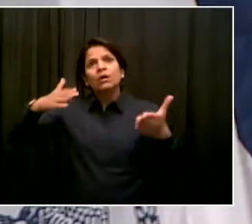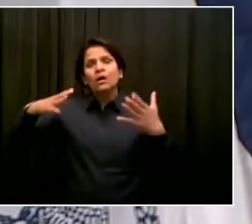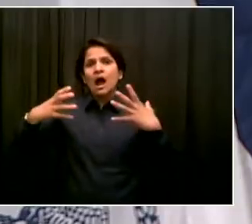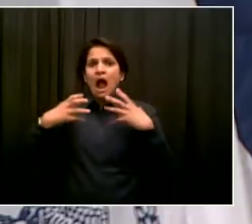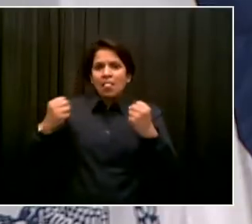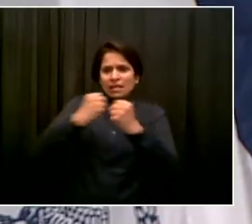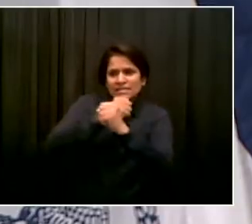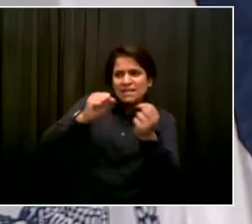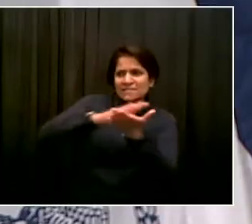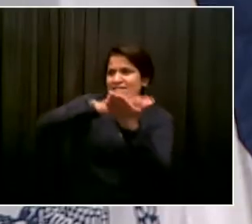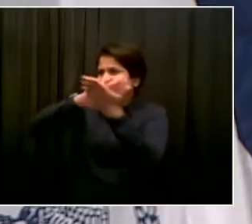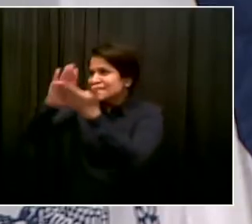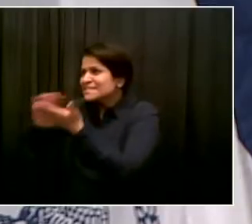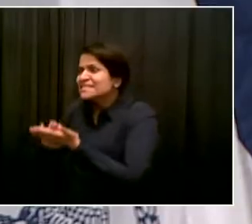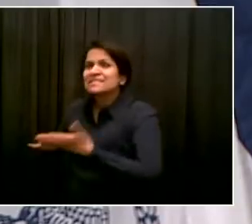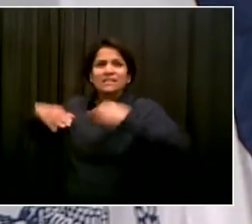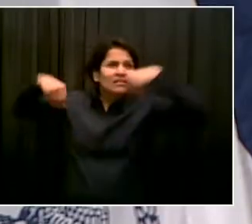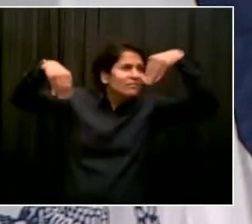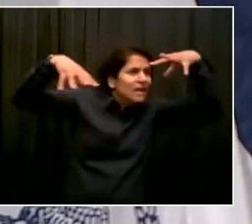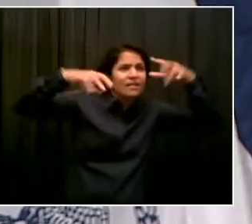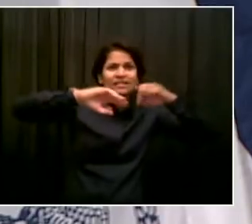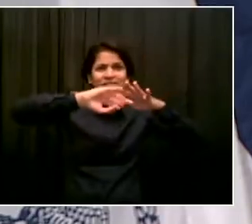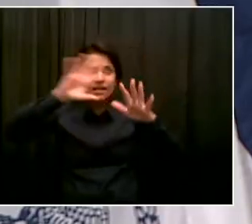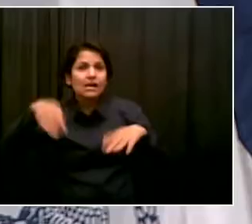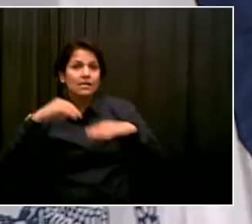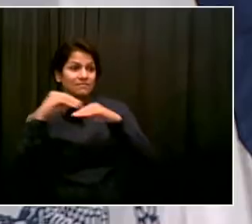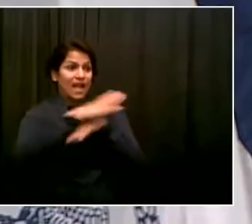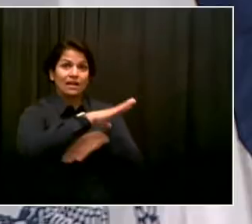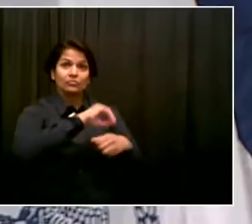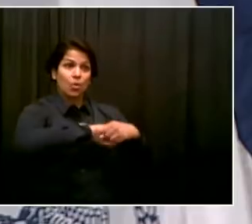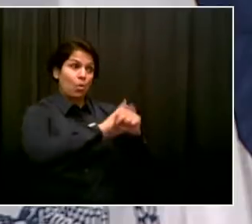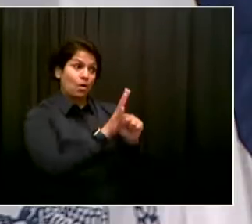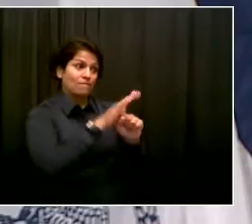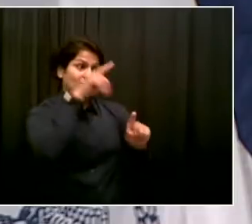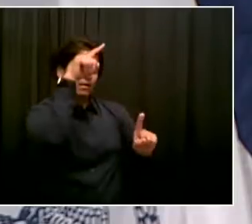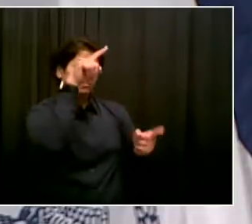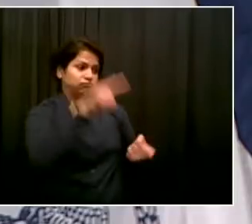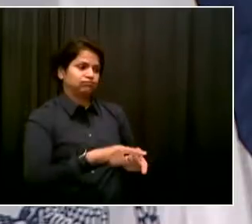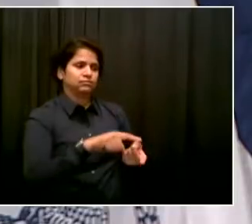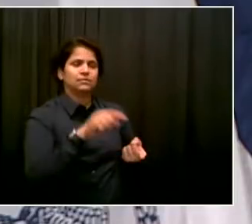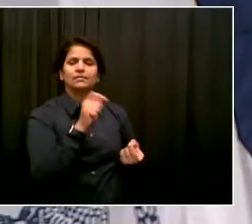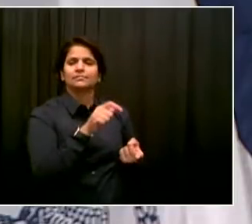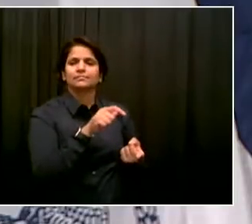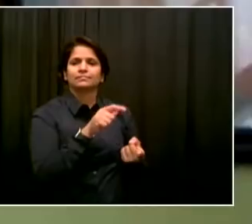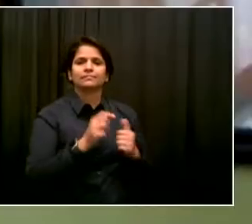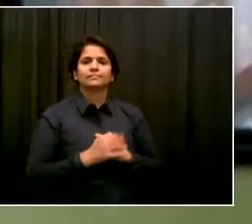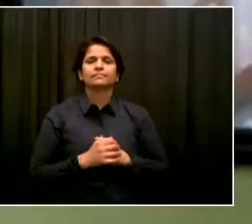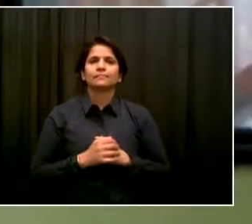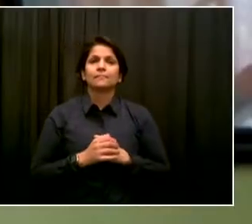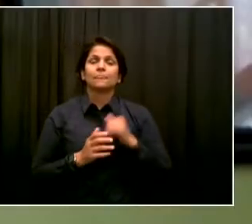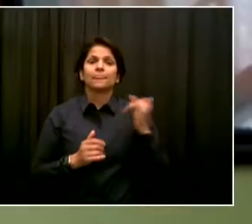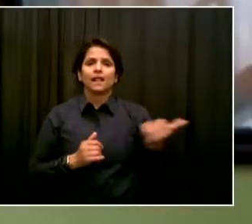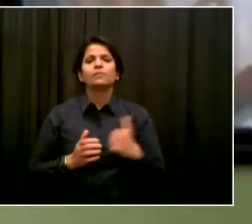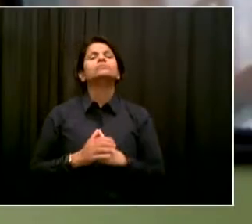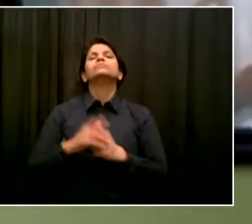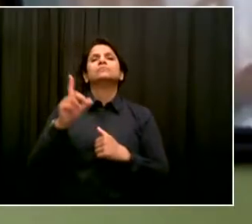PLACES IN THE CITY. ALL THE CONSTANT FOCUS ON HEALTH AND SAFETY. HAT BT'SEEN THE DIFFERENCE